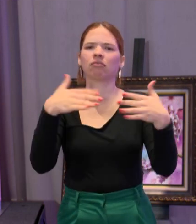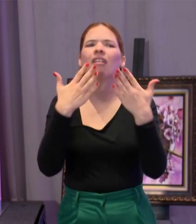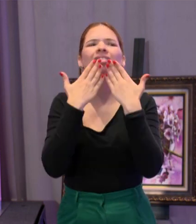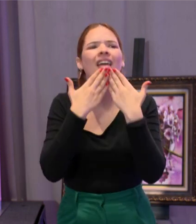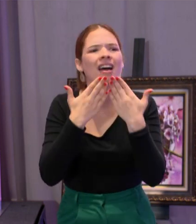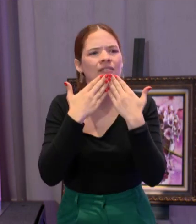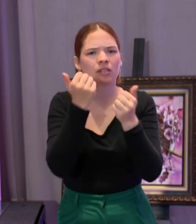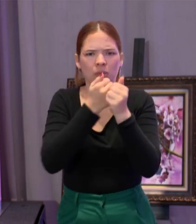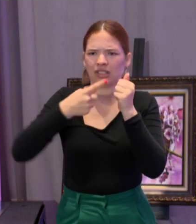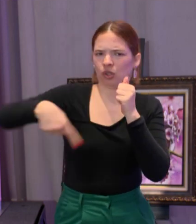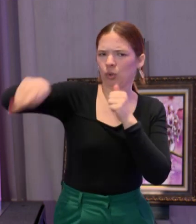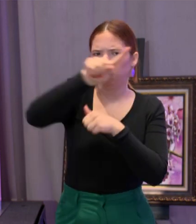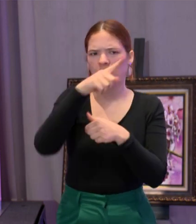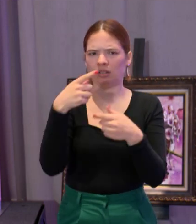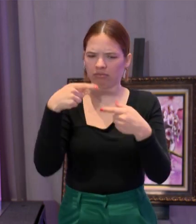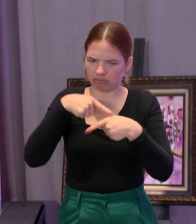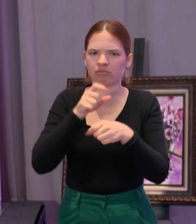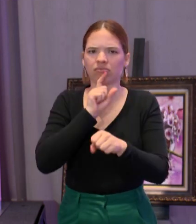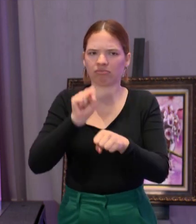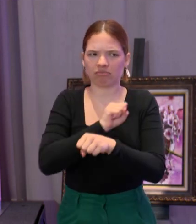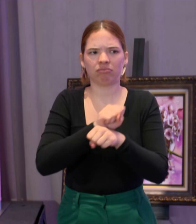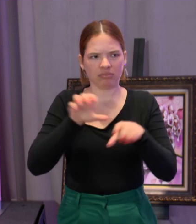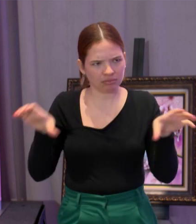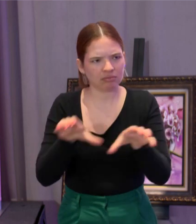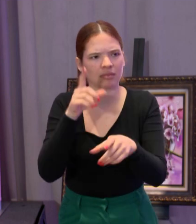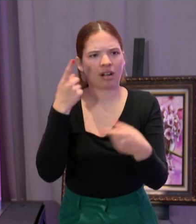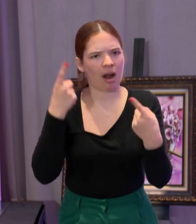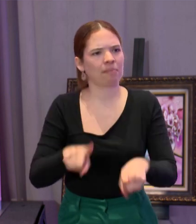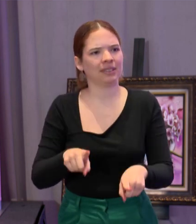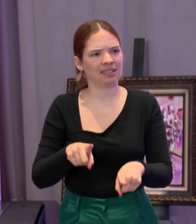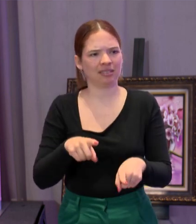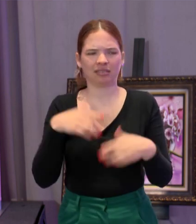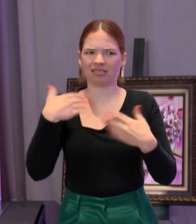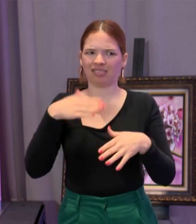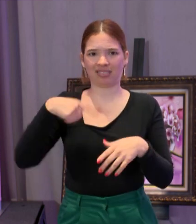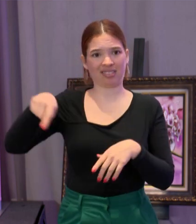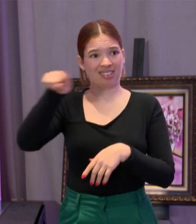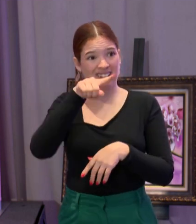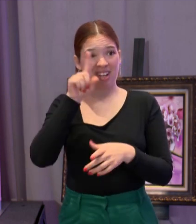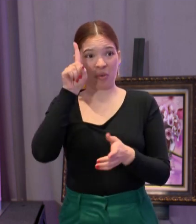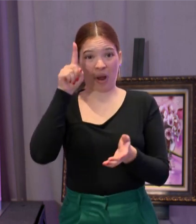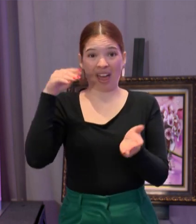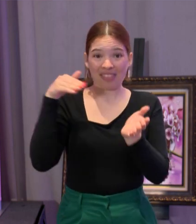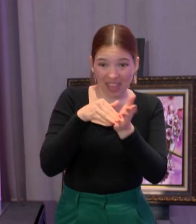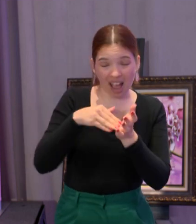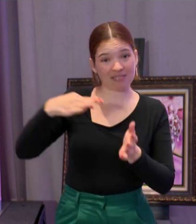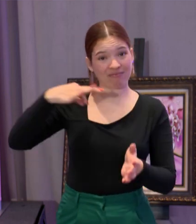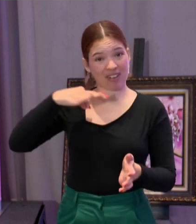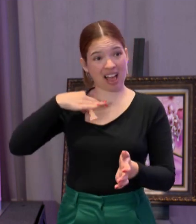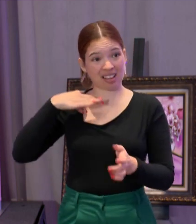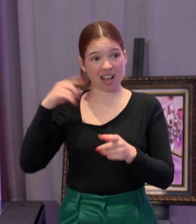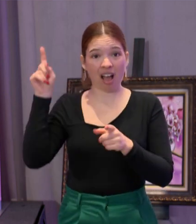STAFF AND MY FELLOW BOARD MEMBERS TO THE MORE THAN 1,000 VOLUNTEERS WHO HELP EXECUTE THE FESTIVAL EACH YEAR.